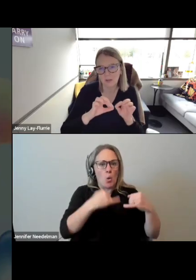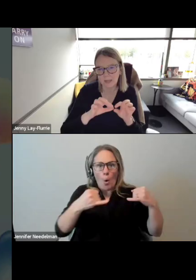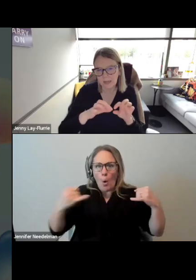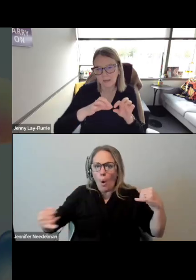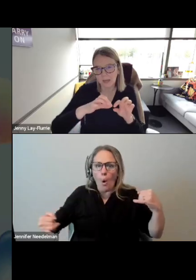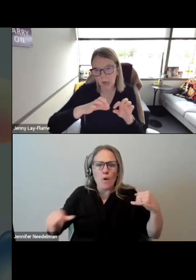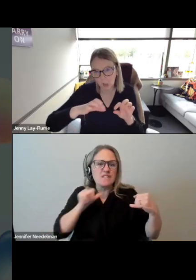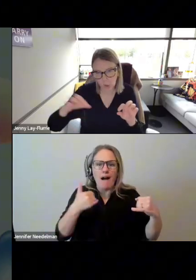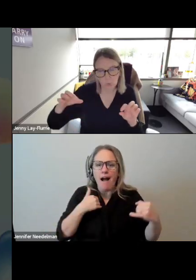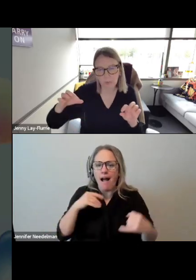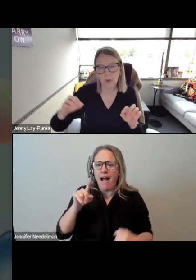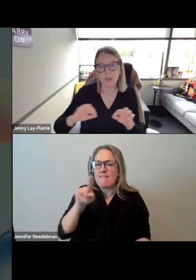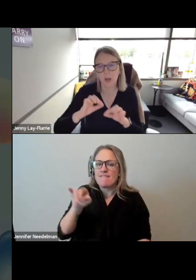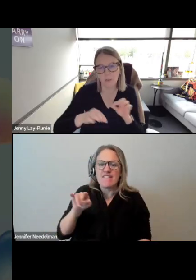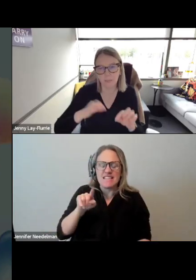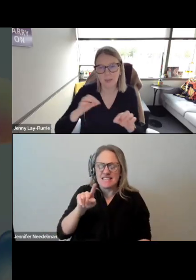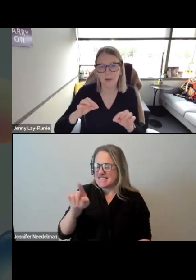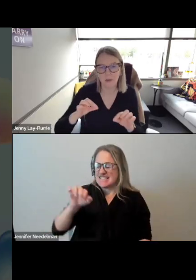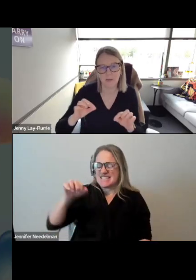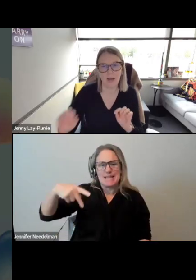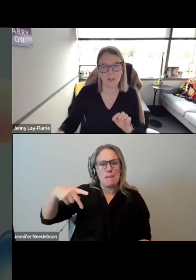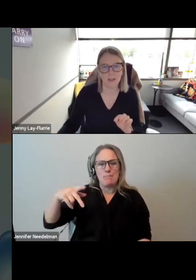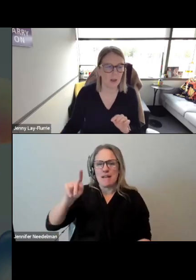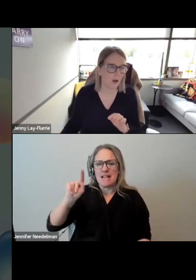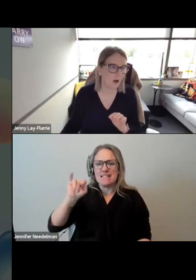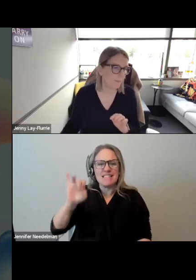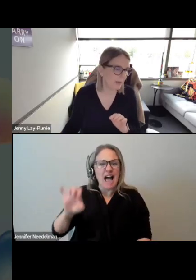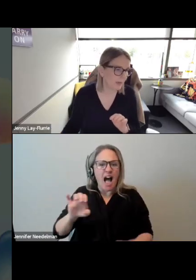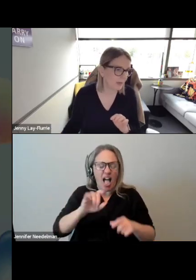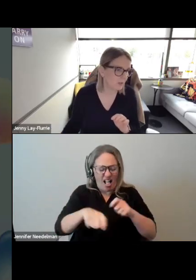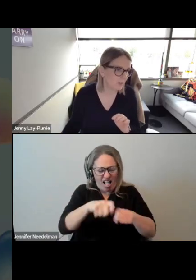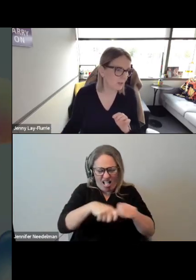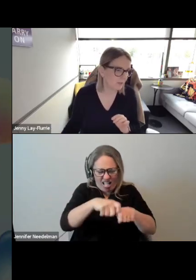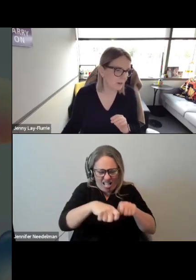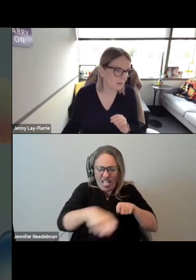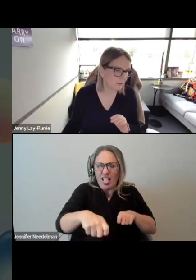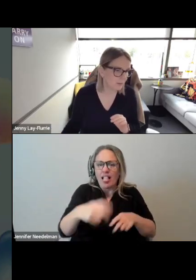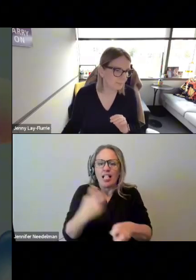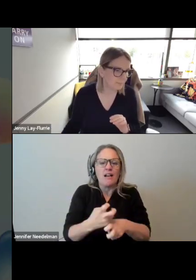Just an easy loop to unpeel that and get into the devices.